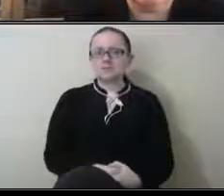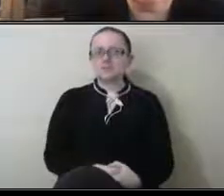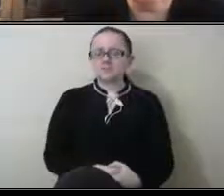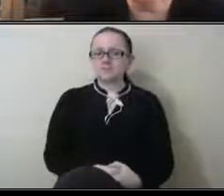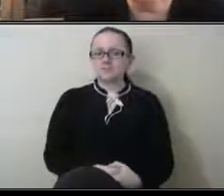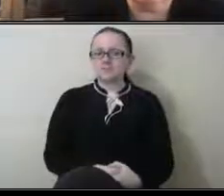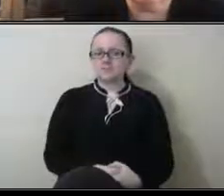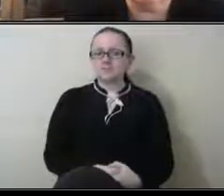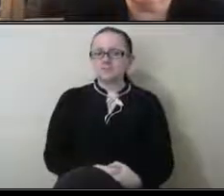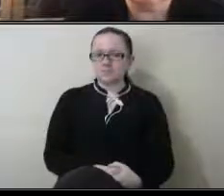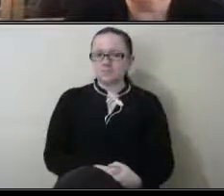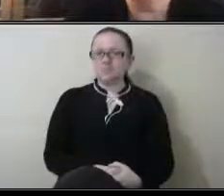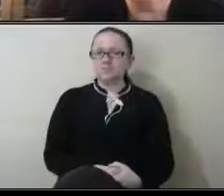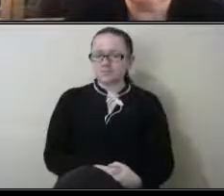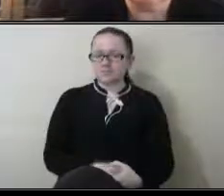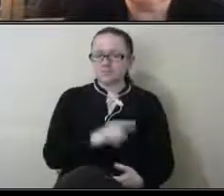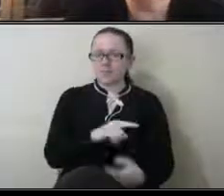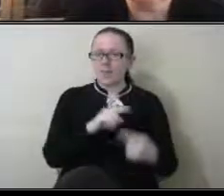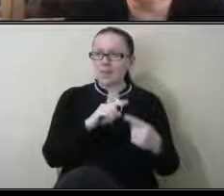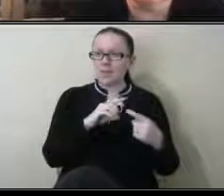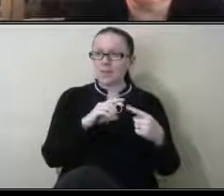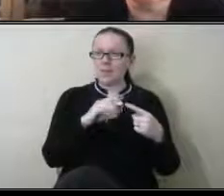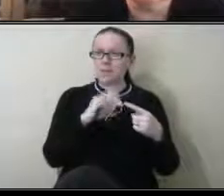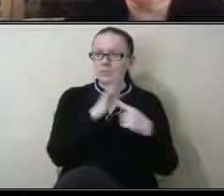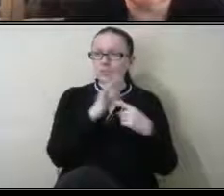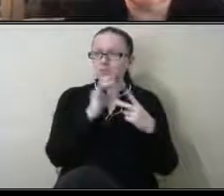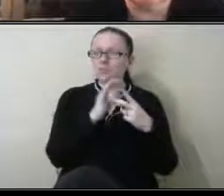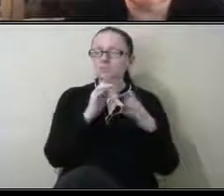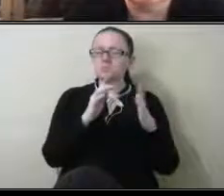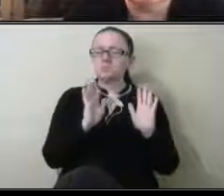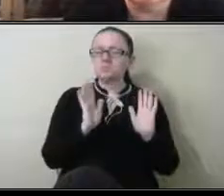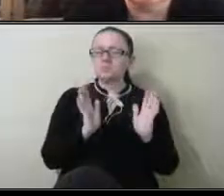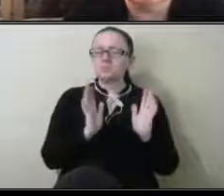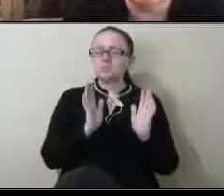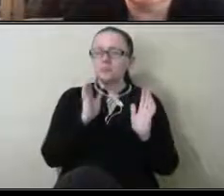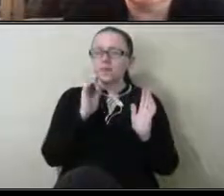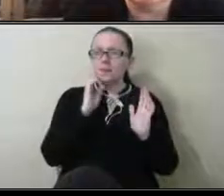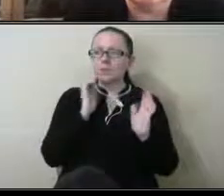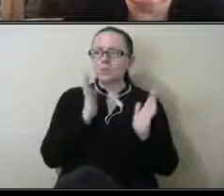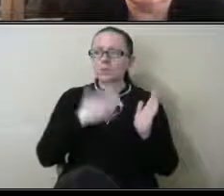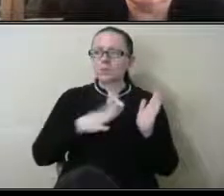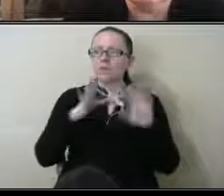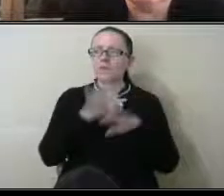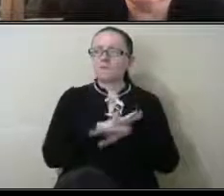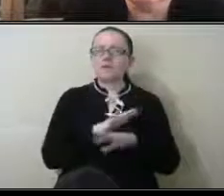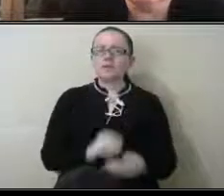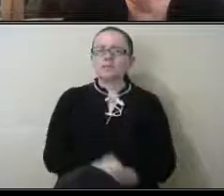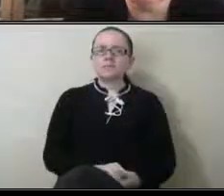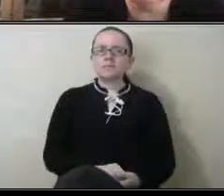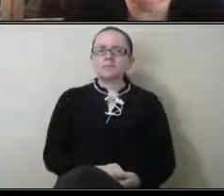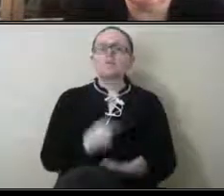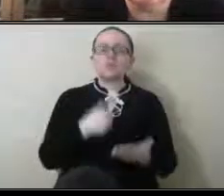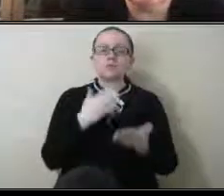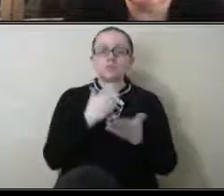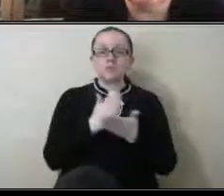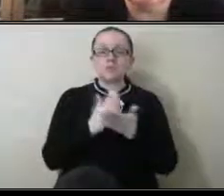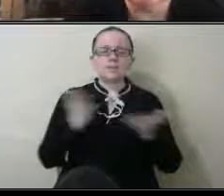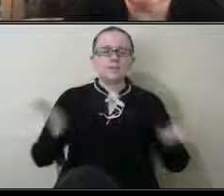they're the main points i think that i wanted to raise but i really do encourage you all to apply